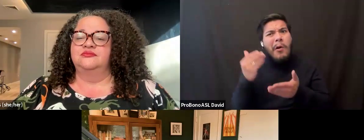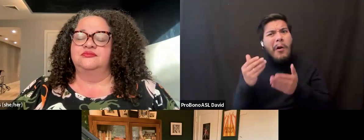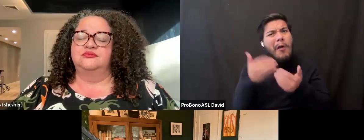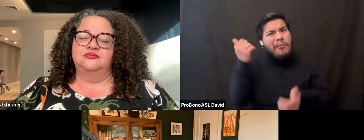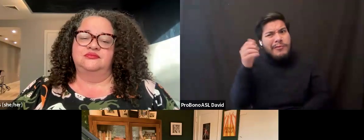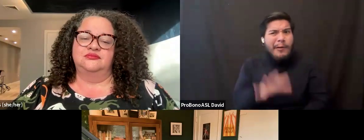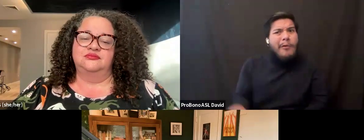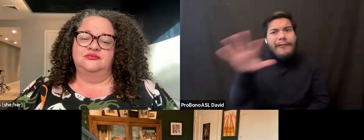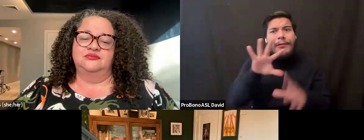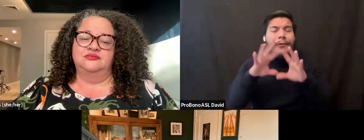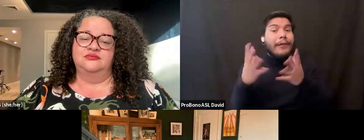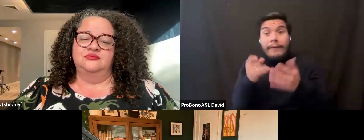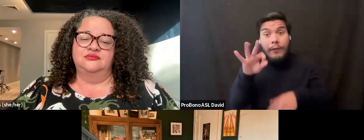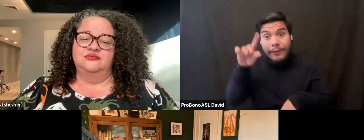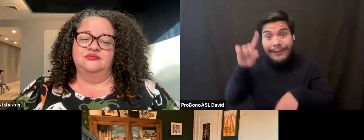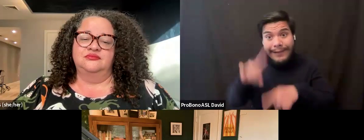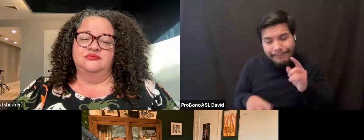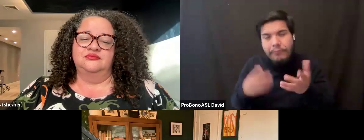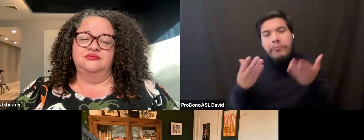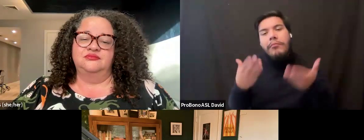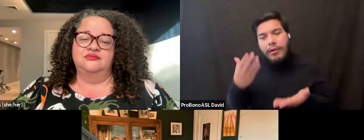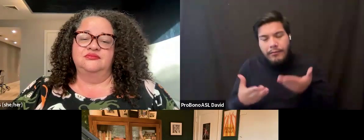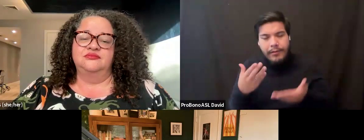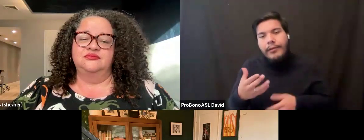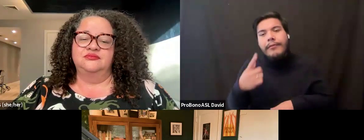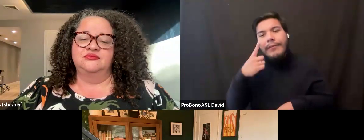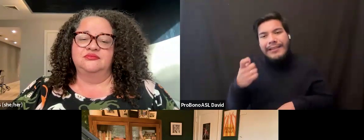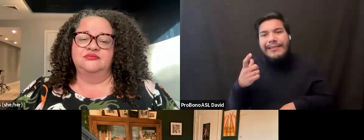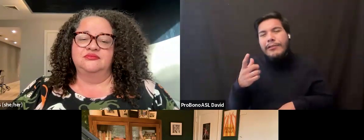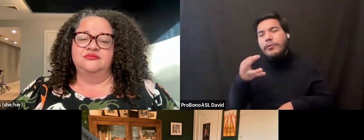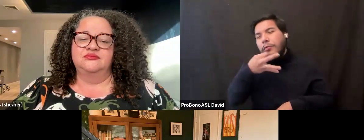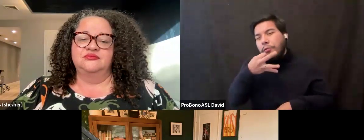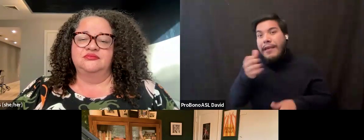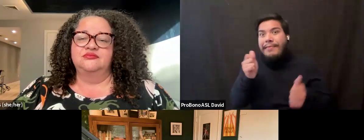that's because there's about to be a theatrical or broadcast release. So it's coming for you either way.